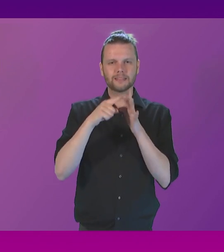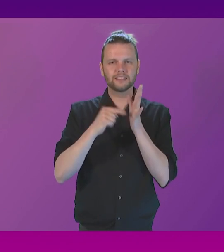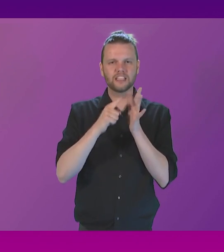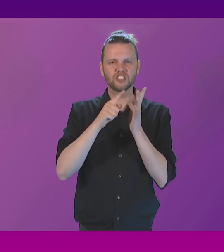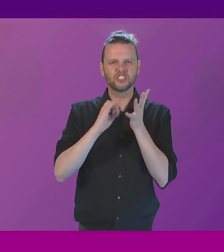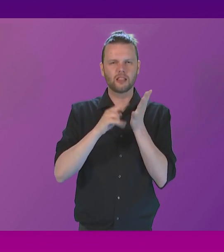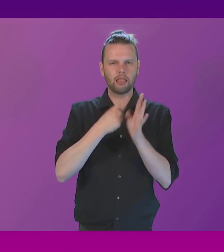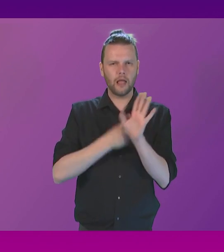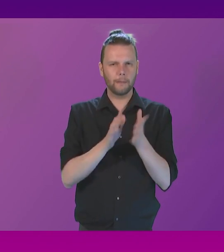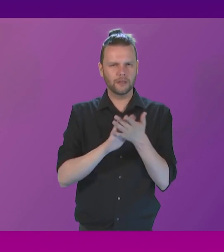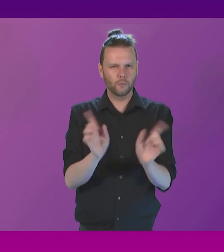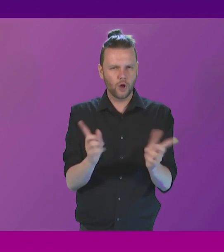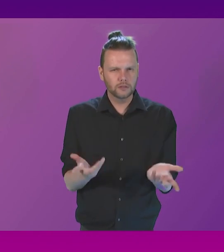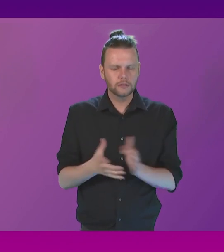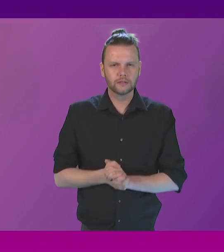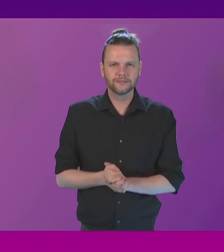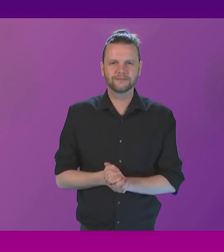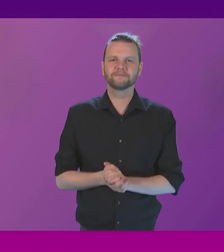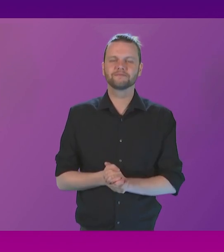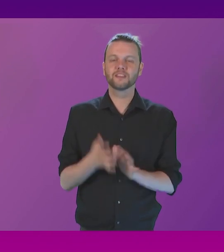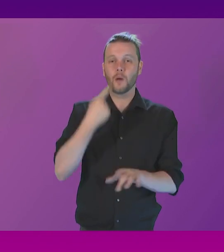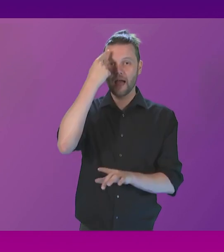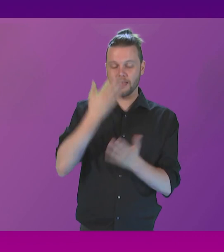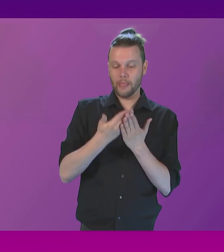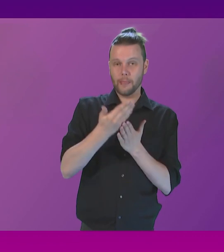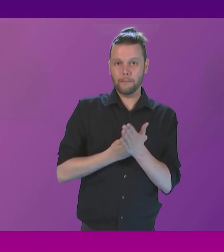I believe that we should bring that bill forward for reconsideration,